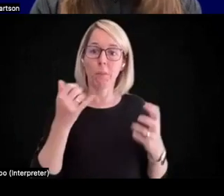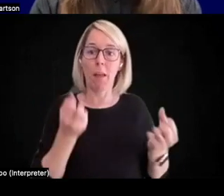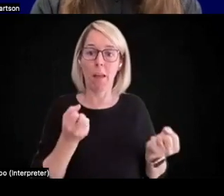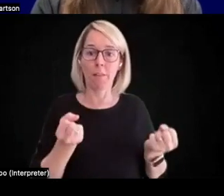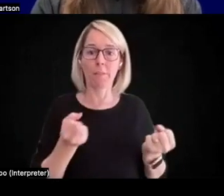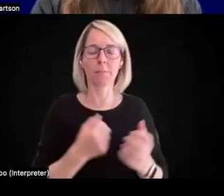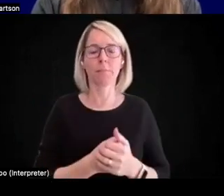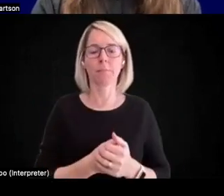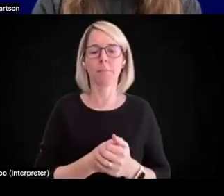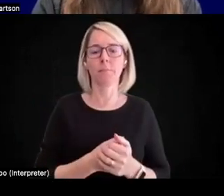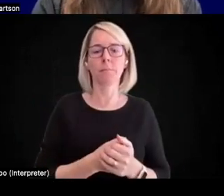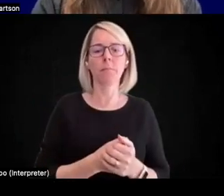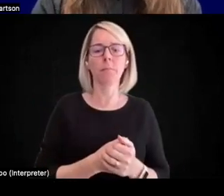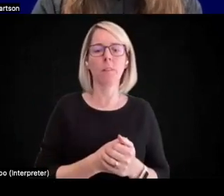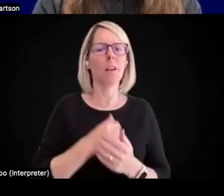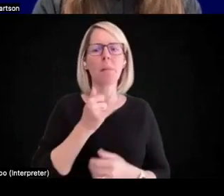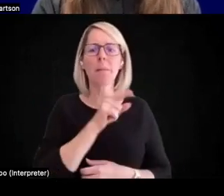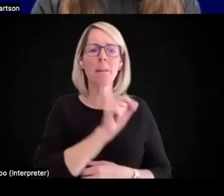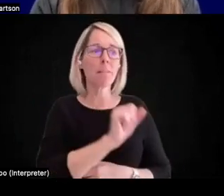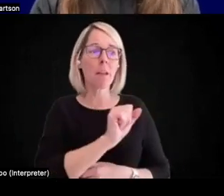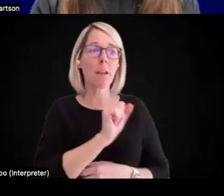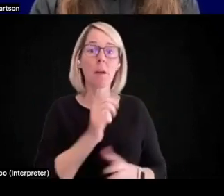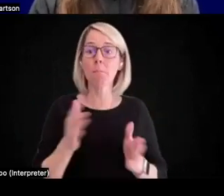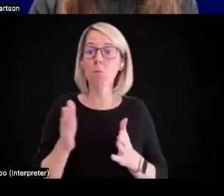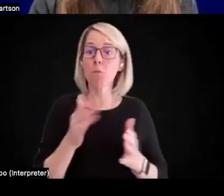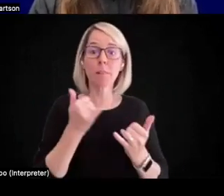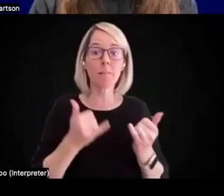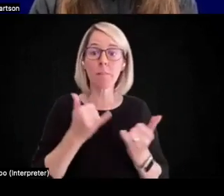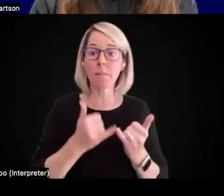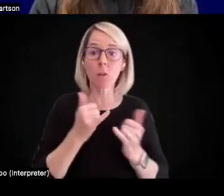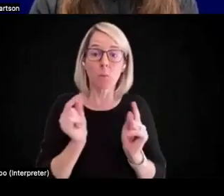tiny movements to receive and respond to.